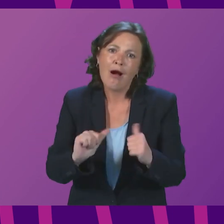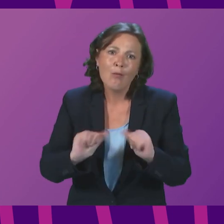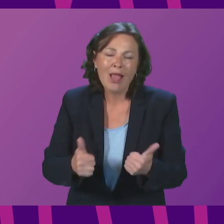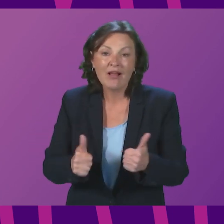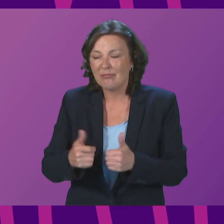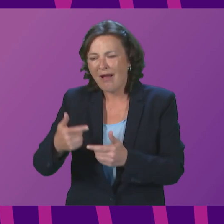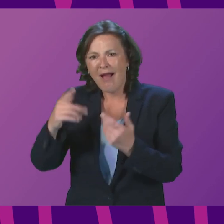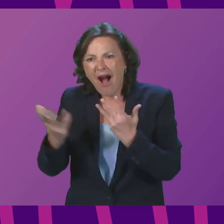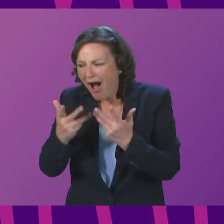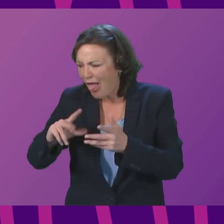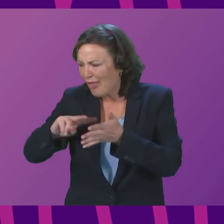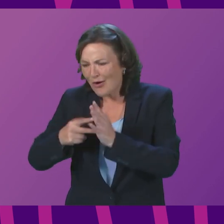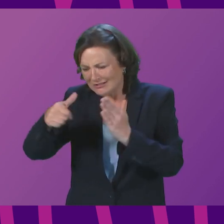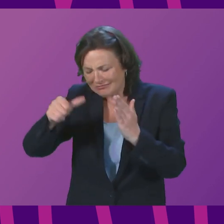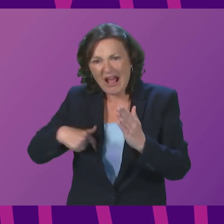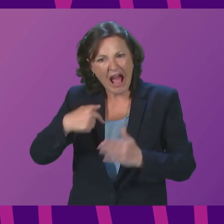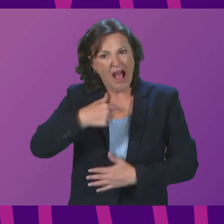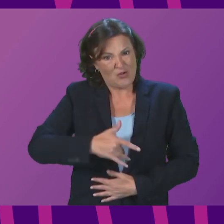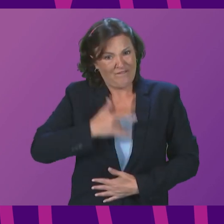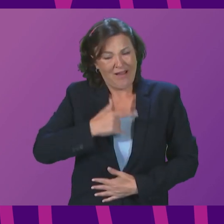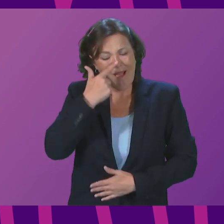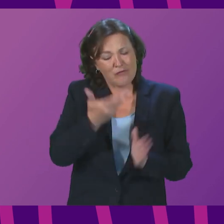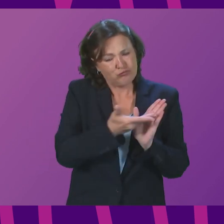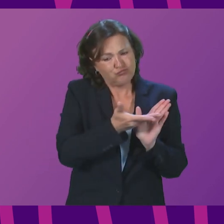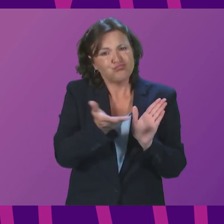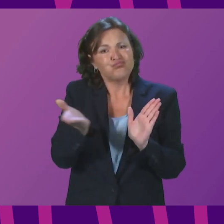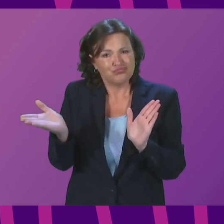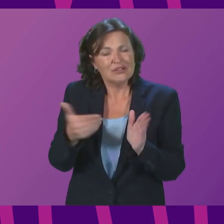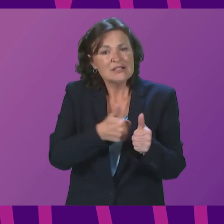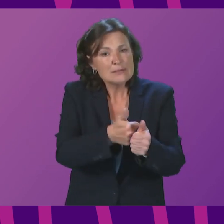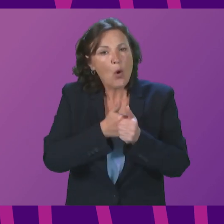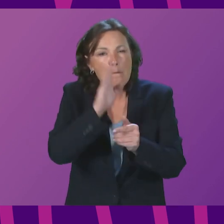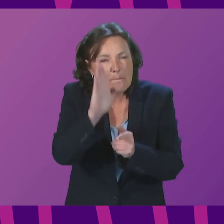There is a broad base of support for the bill, but it is important that we get the detail right.